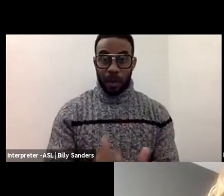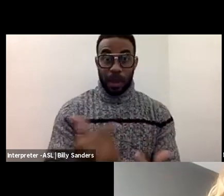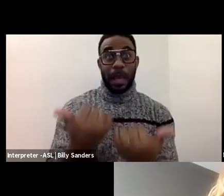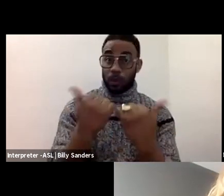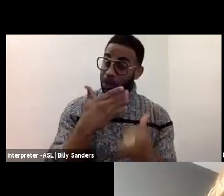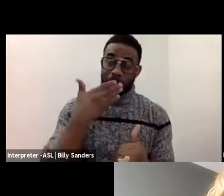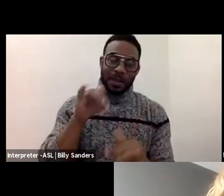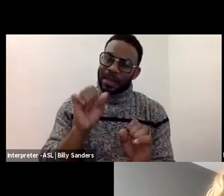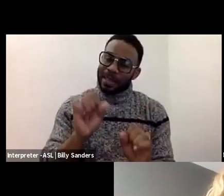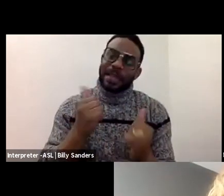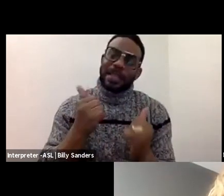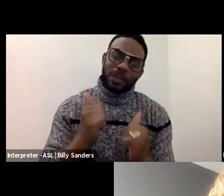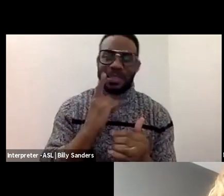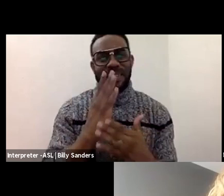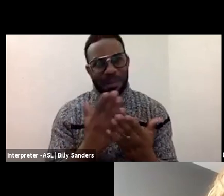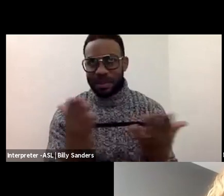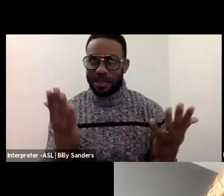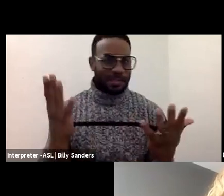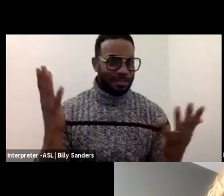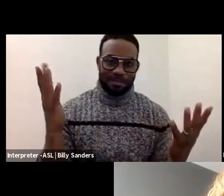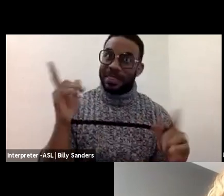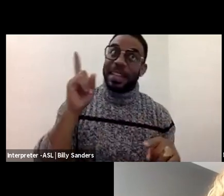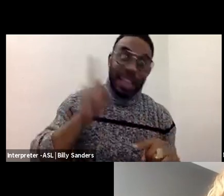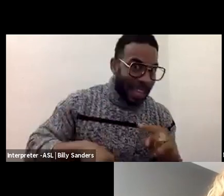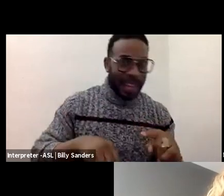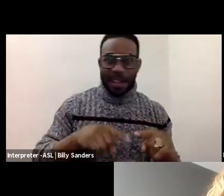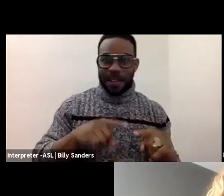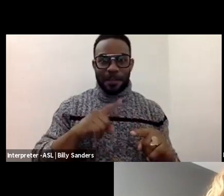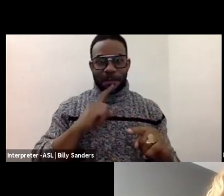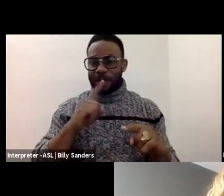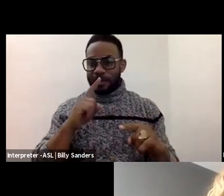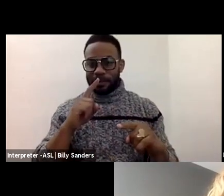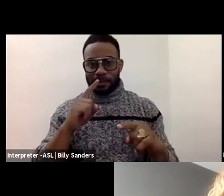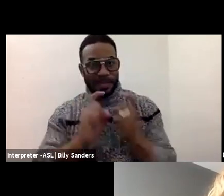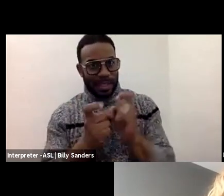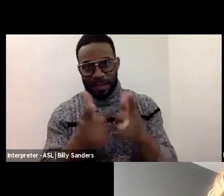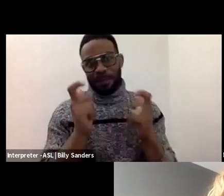best that they could, there are some things that cannot be changed.